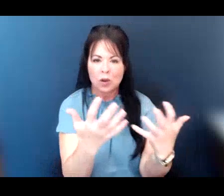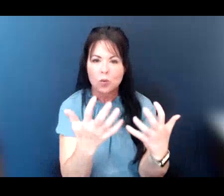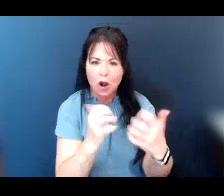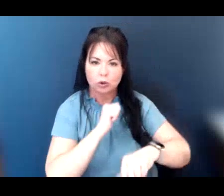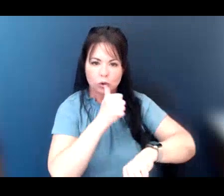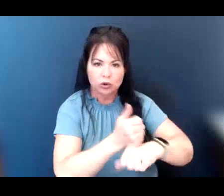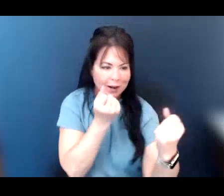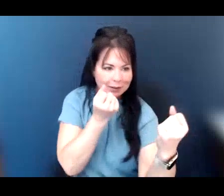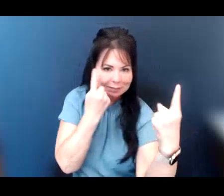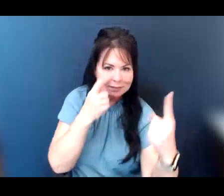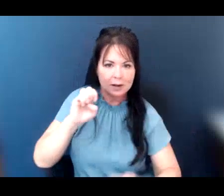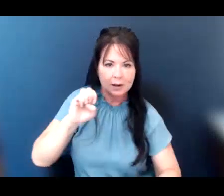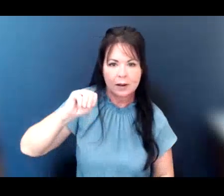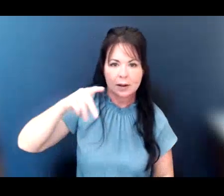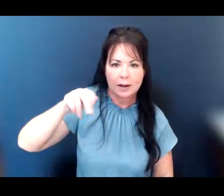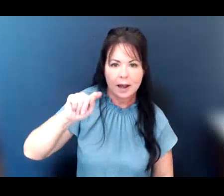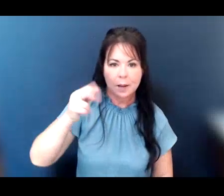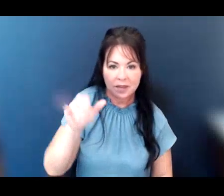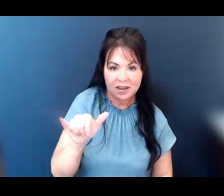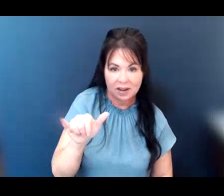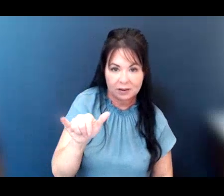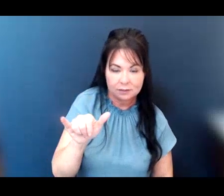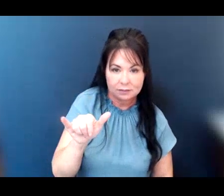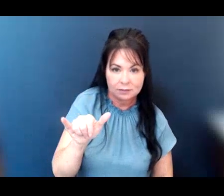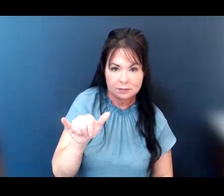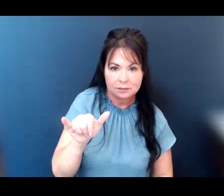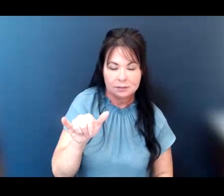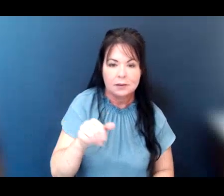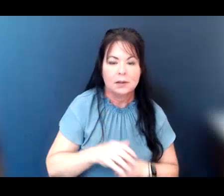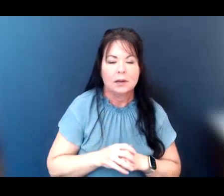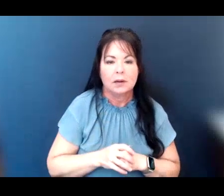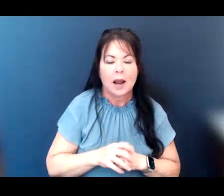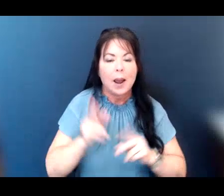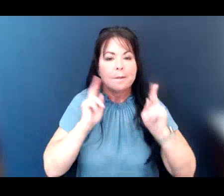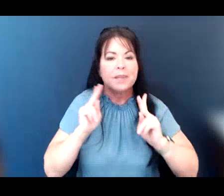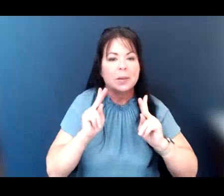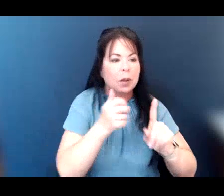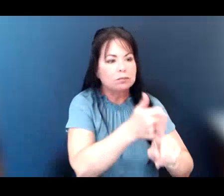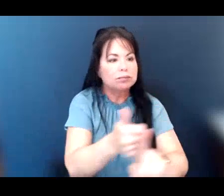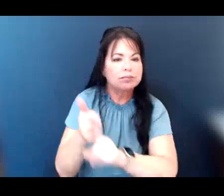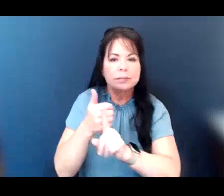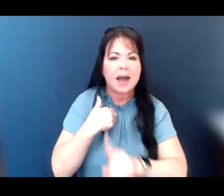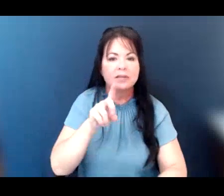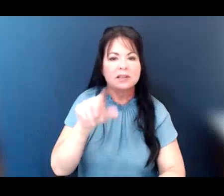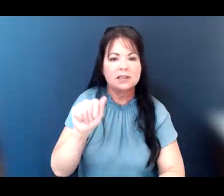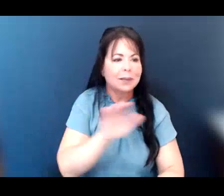For people with disabilities, they have a different lived experience than we might have. Well, everybody has different lived experiences.